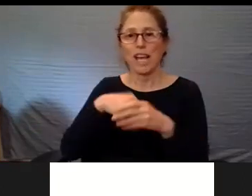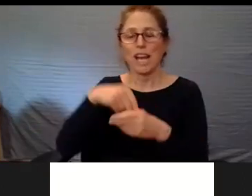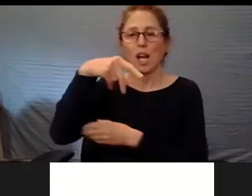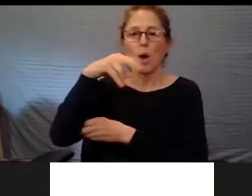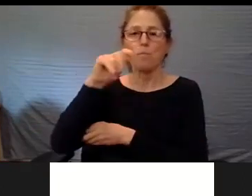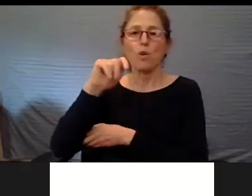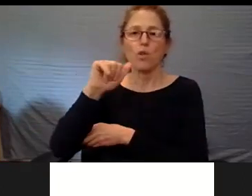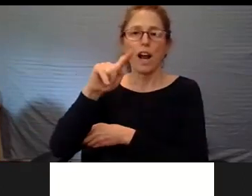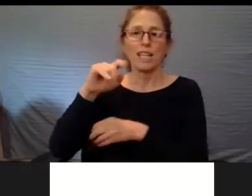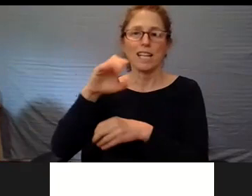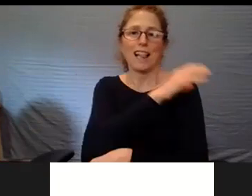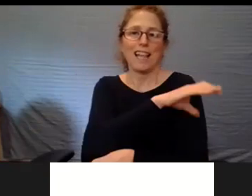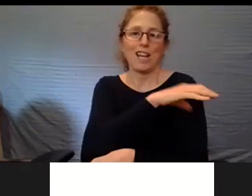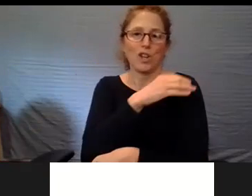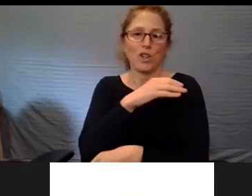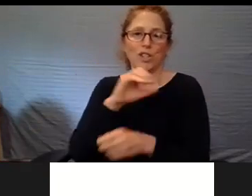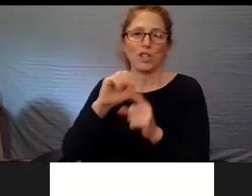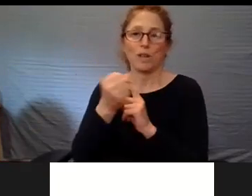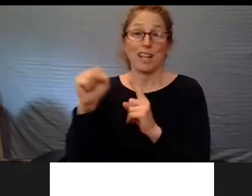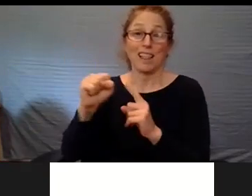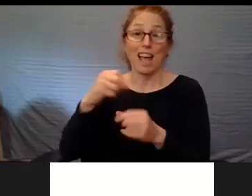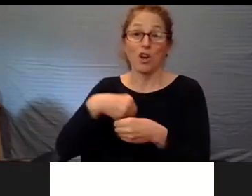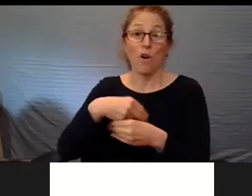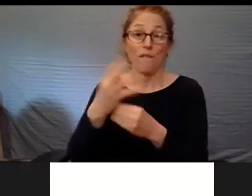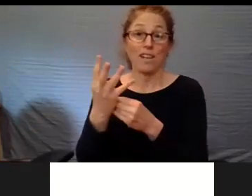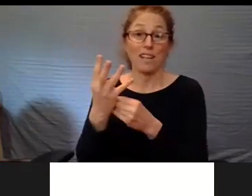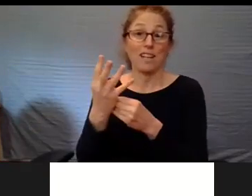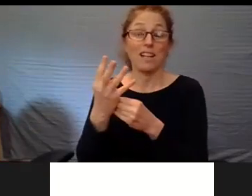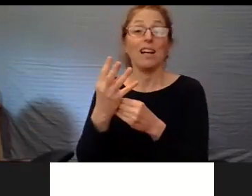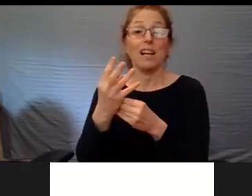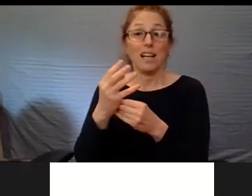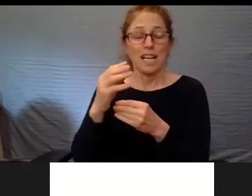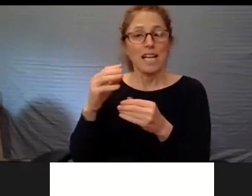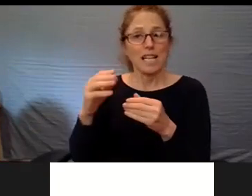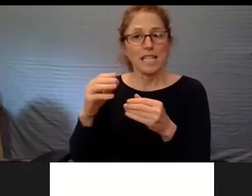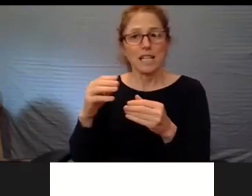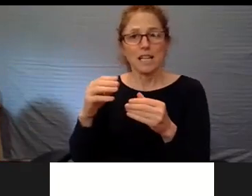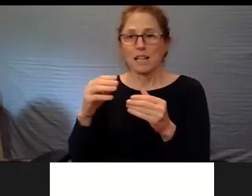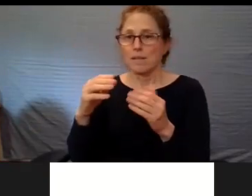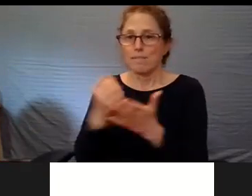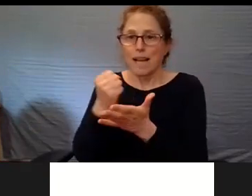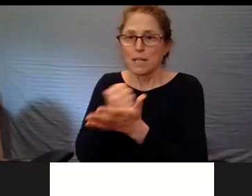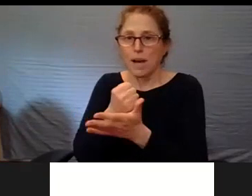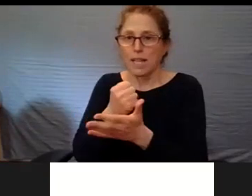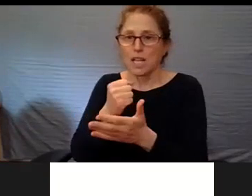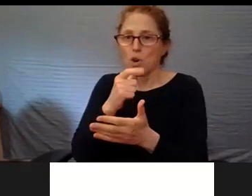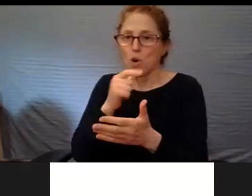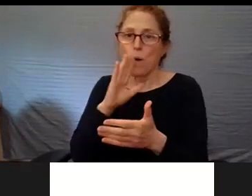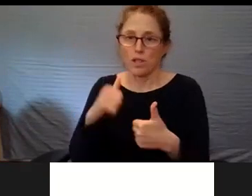such as the COVID-19 outbreak is generally considered maximizing survival of patients with COVID-19."